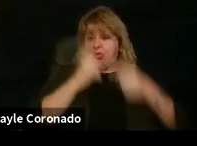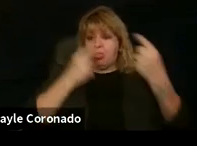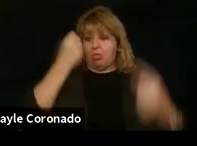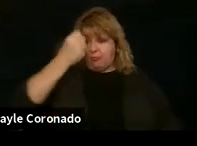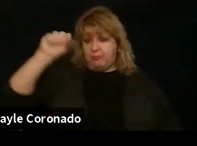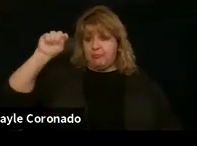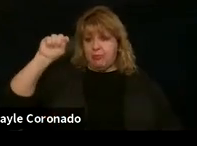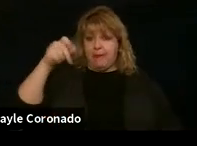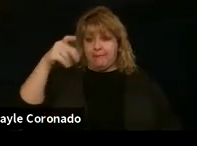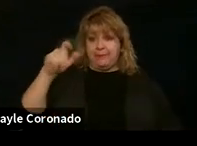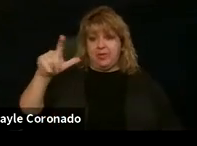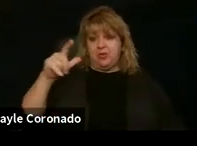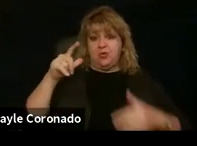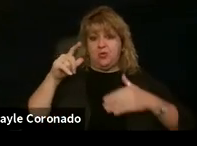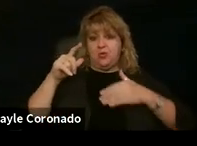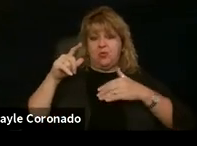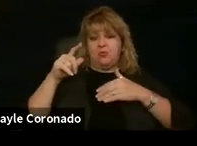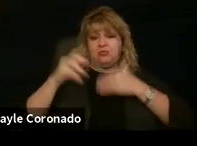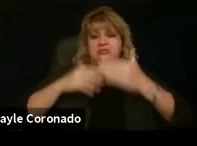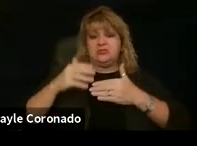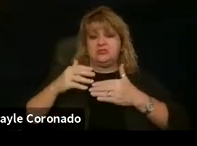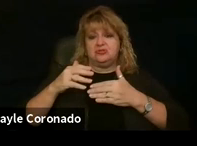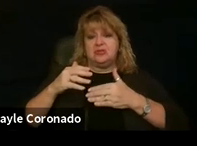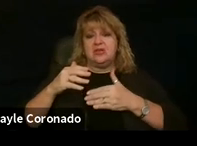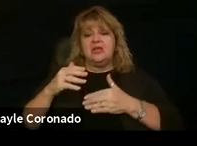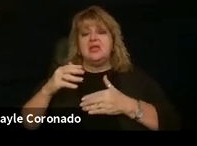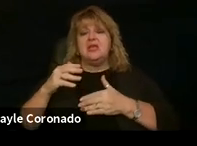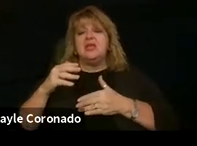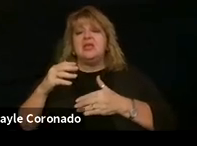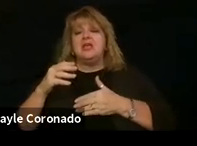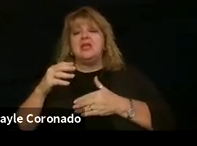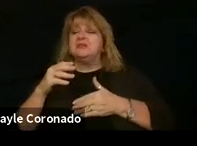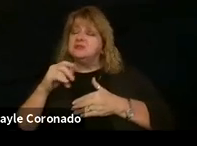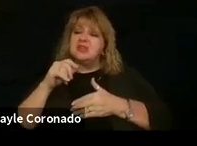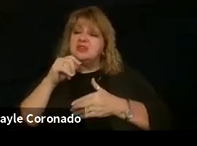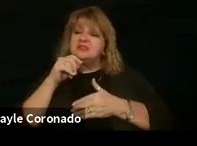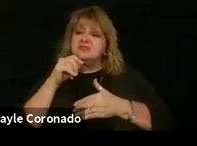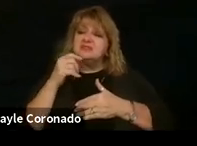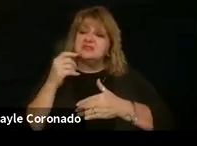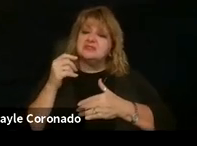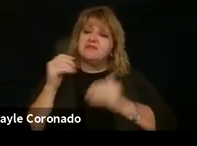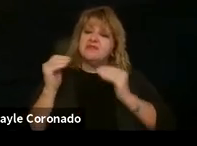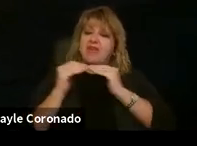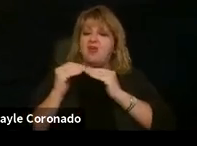Now one of the things I do want to say is that when you whenever it starts to get more to the judicial actions.